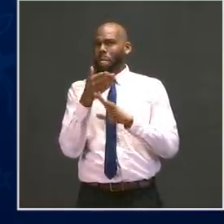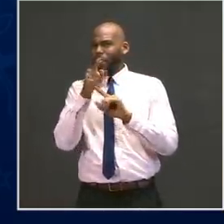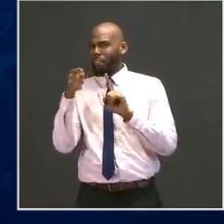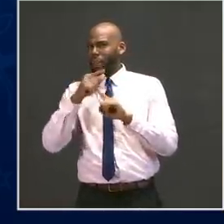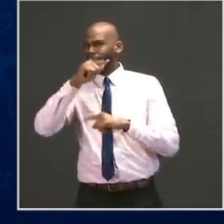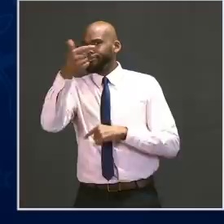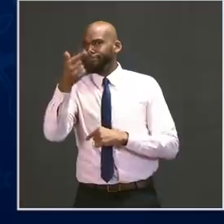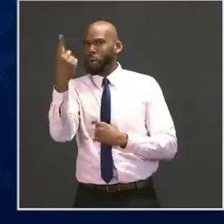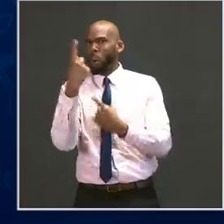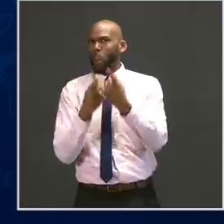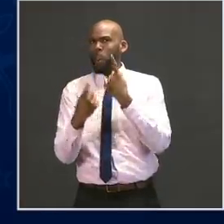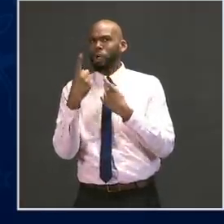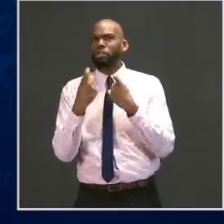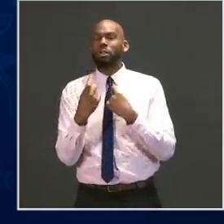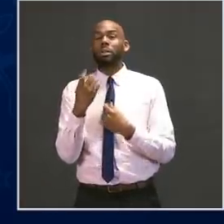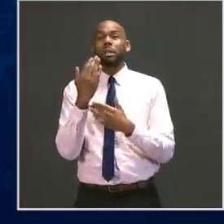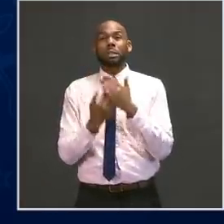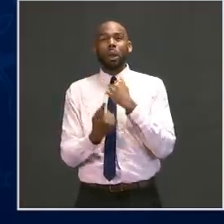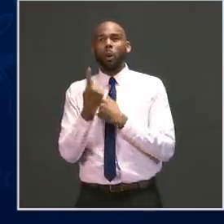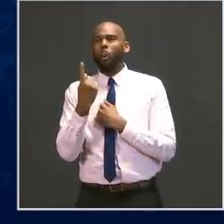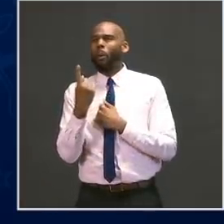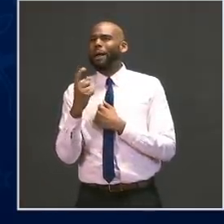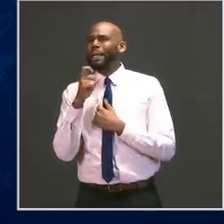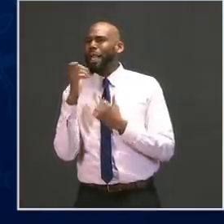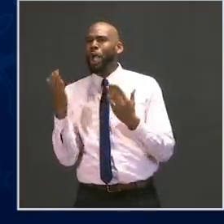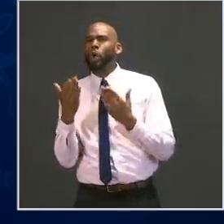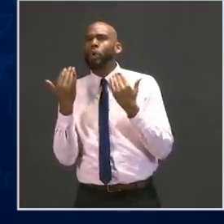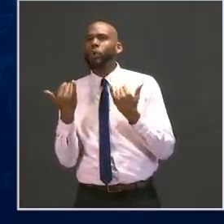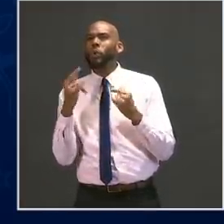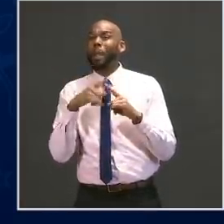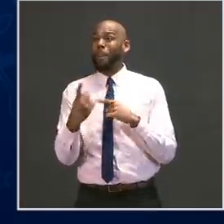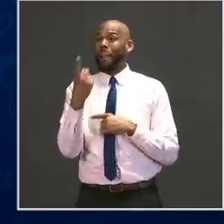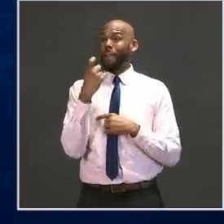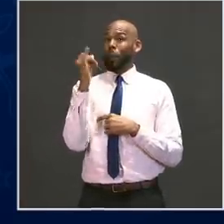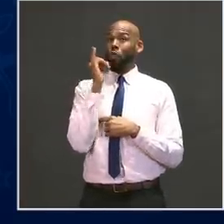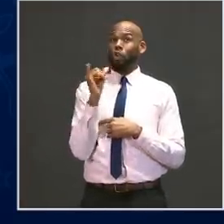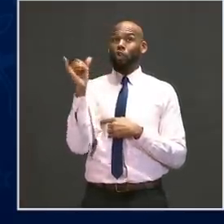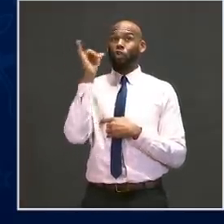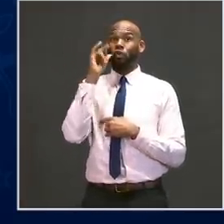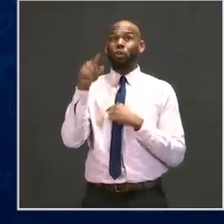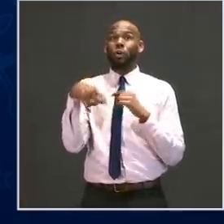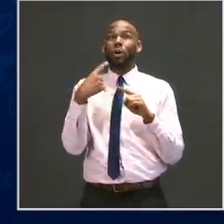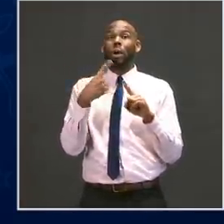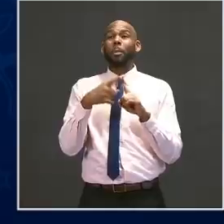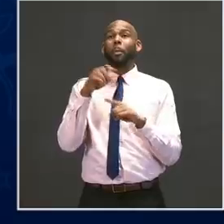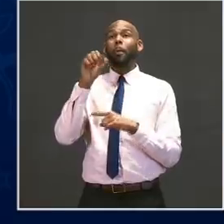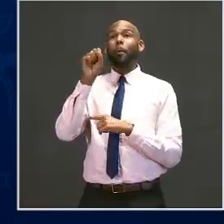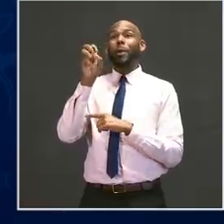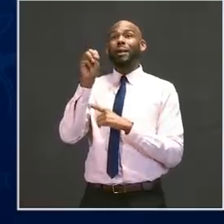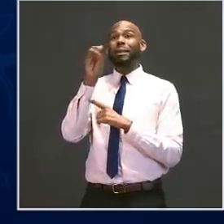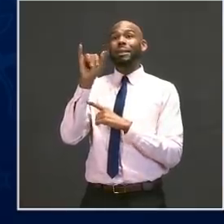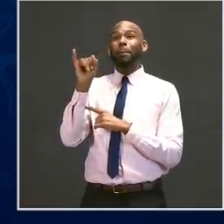it was a person who was not here again today -- asked a very good question yesterday about the shortage of semiconductor chips. So as we often like to do,